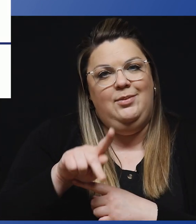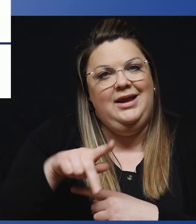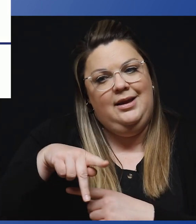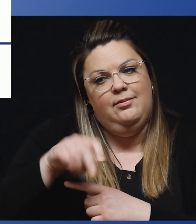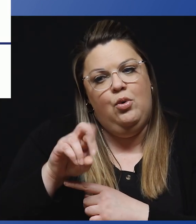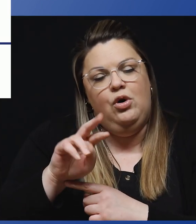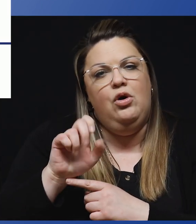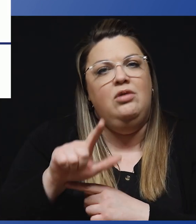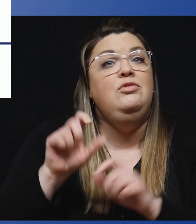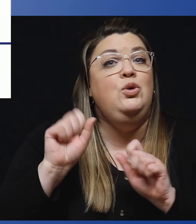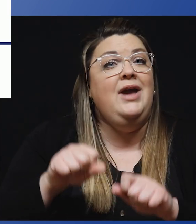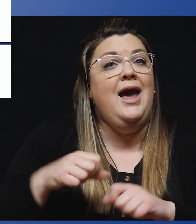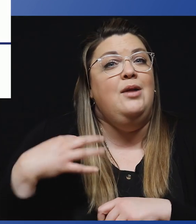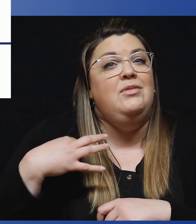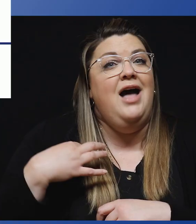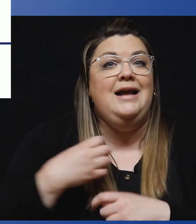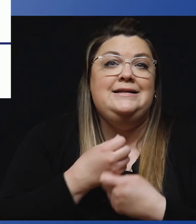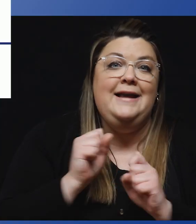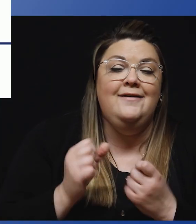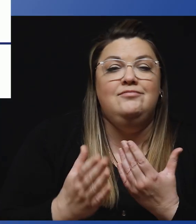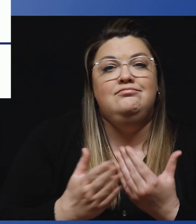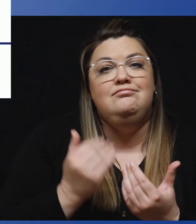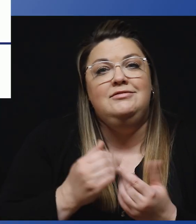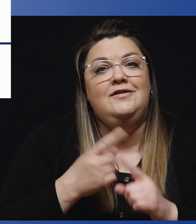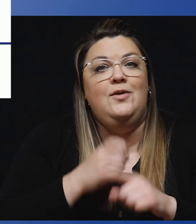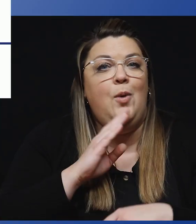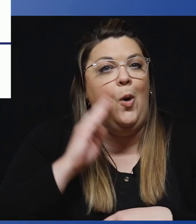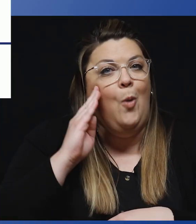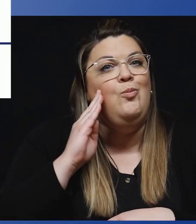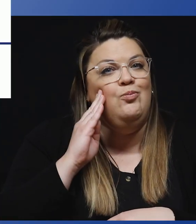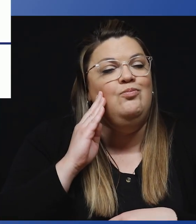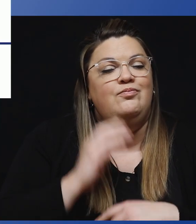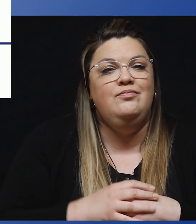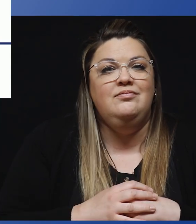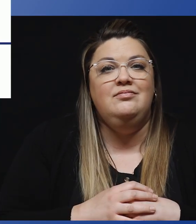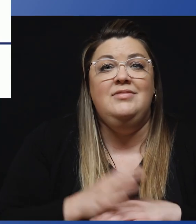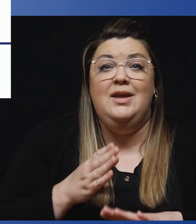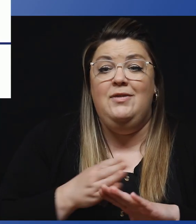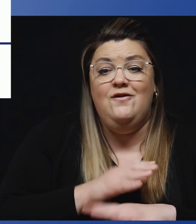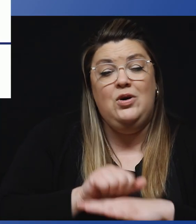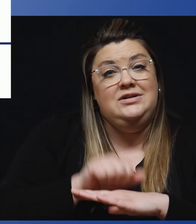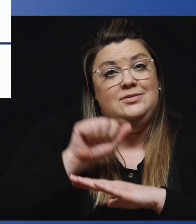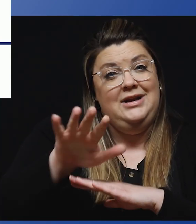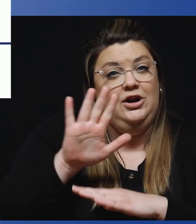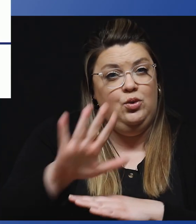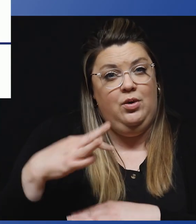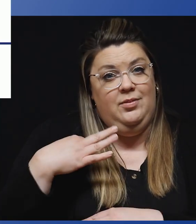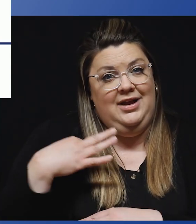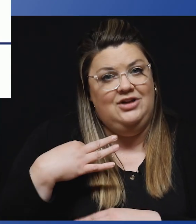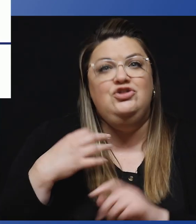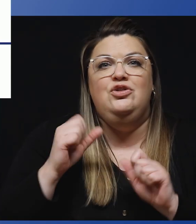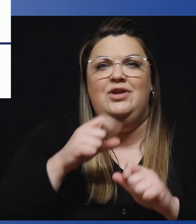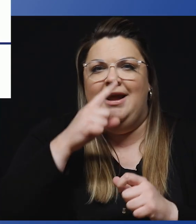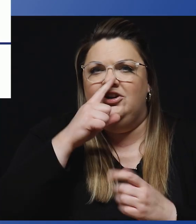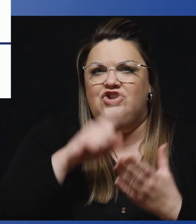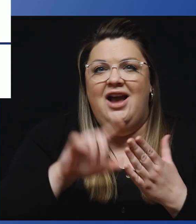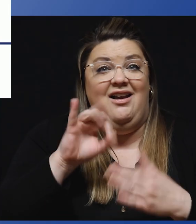where you can apply safely and conveniently from your home. Before submitting an application, you can check your eligibility